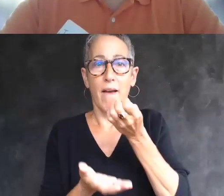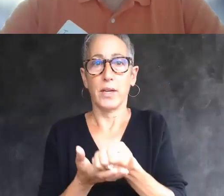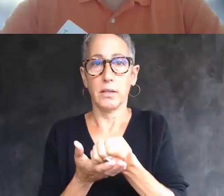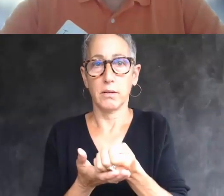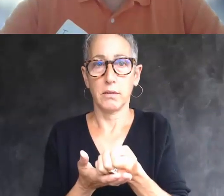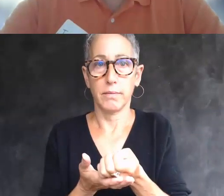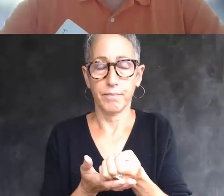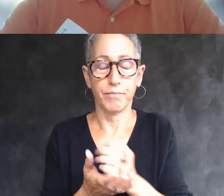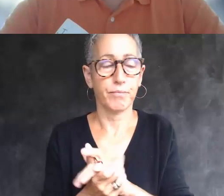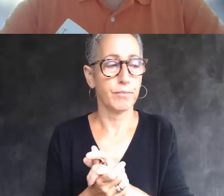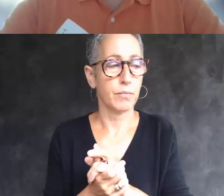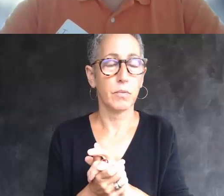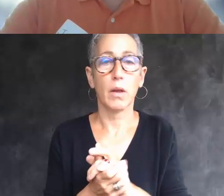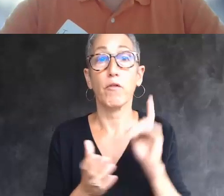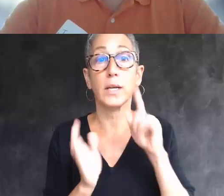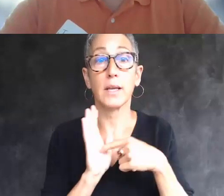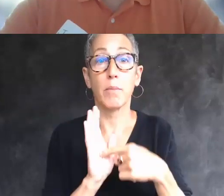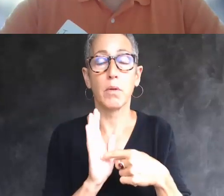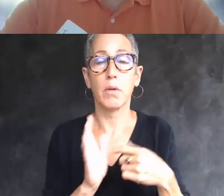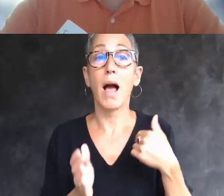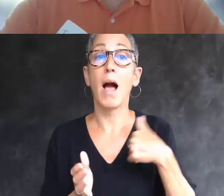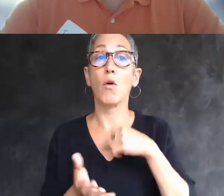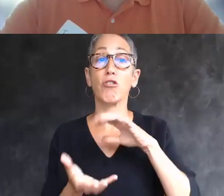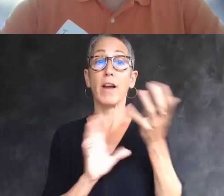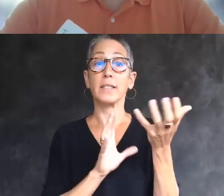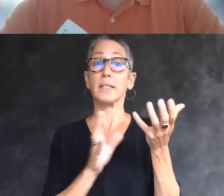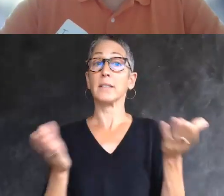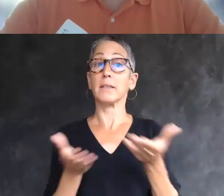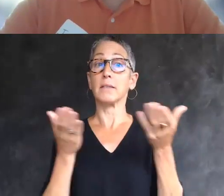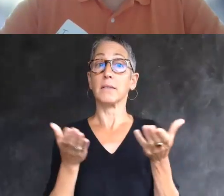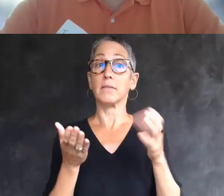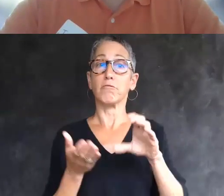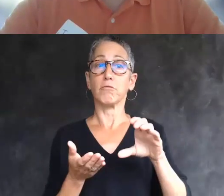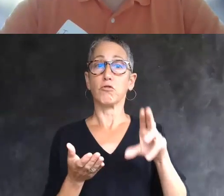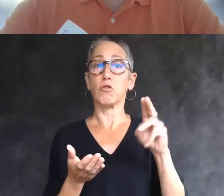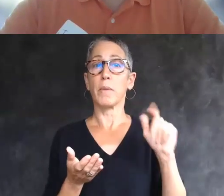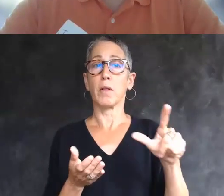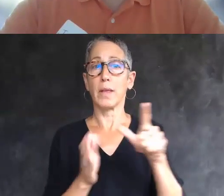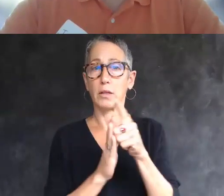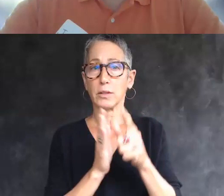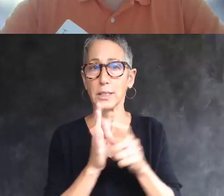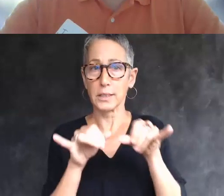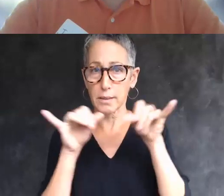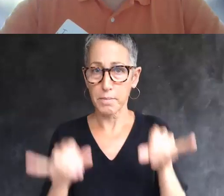that we have a crisis in the way that our criminal legal system operates. But there is